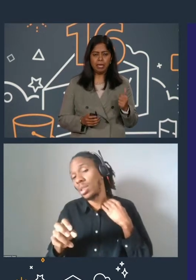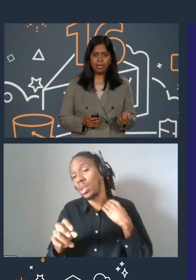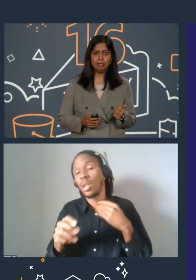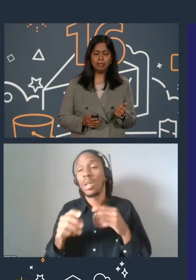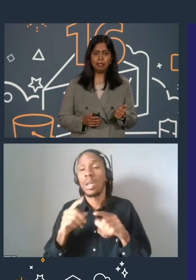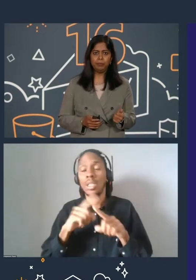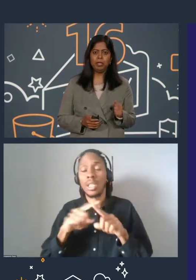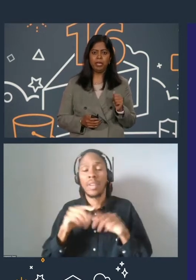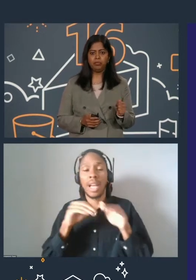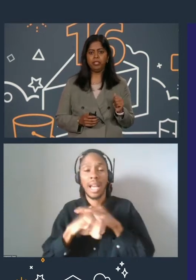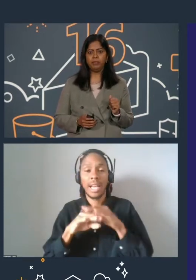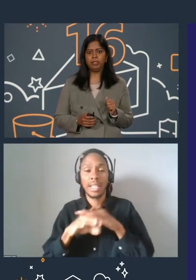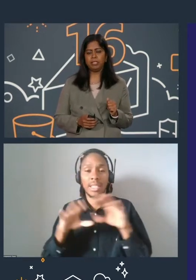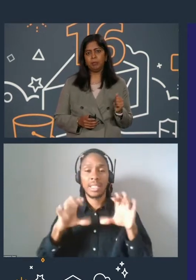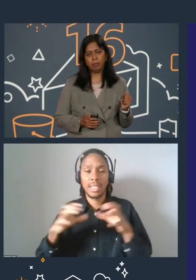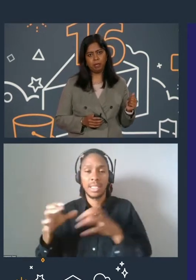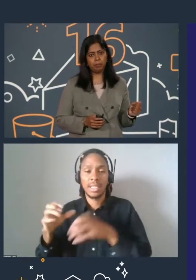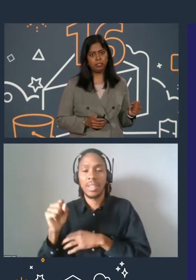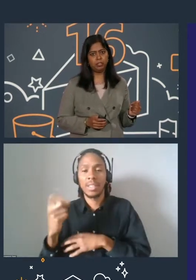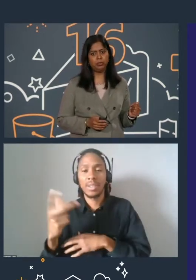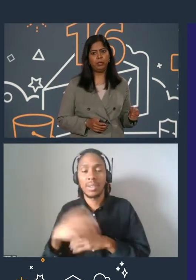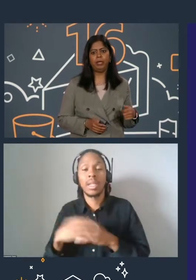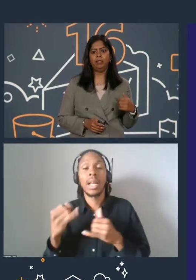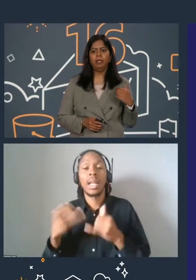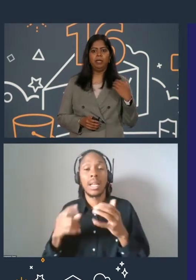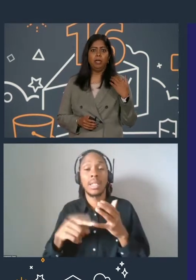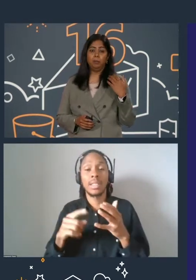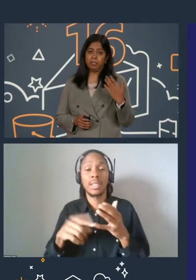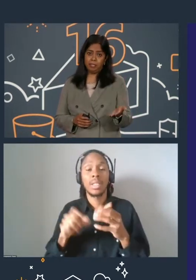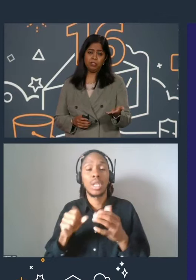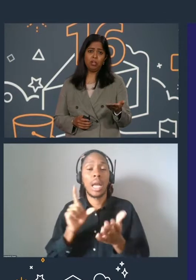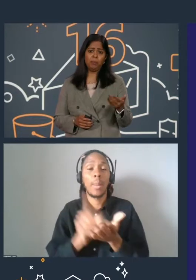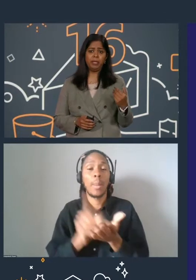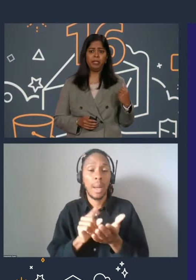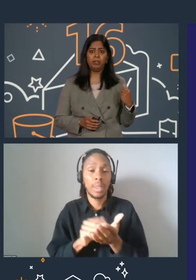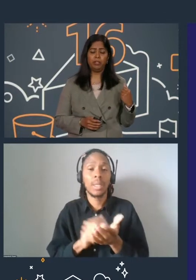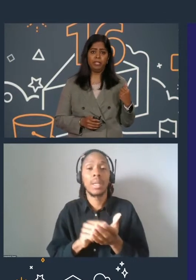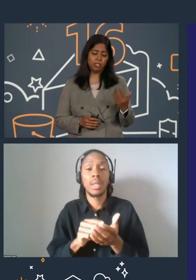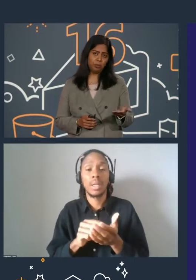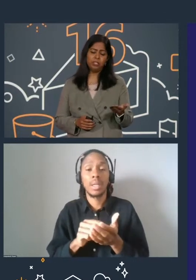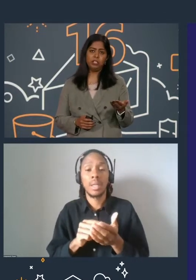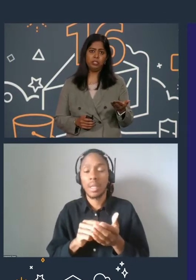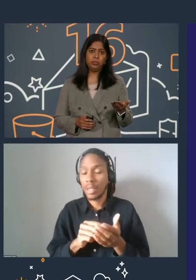Lastly, S3 events can be published to an SNS topic or an SQS queue.